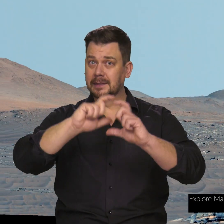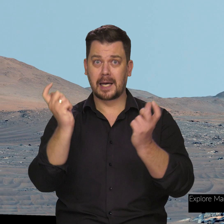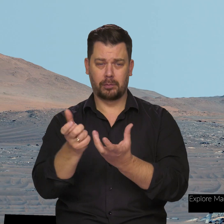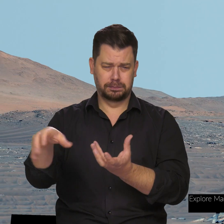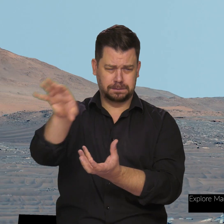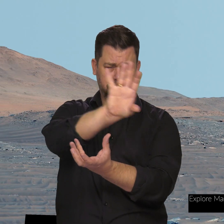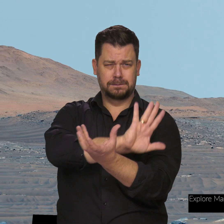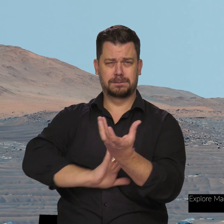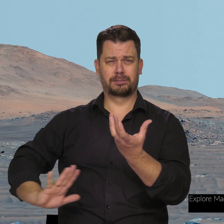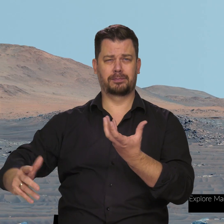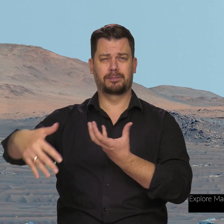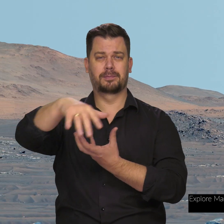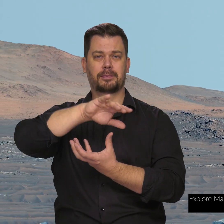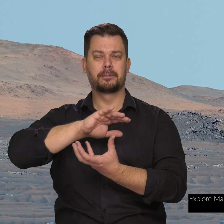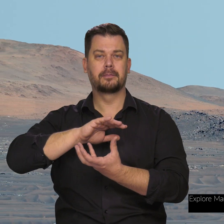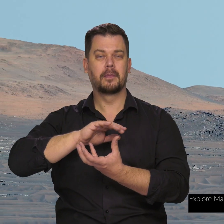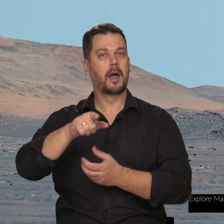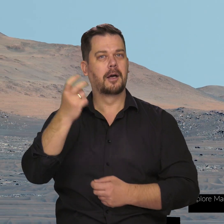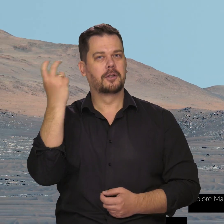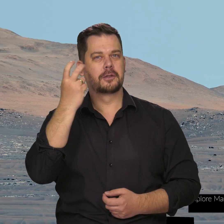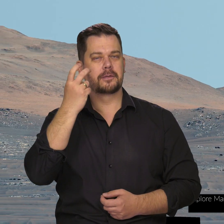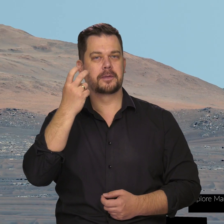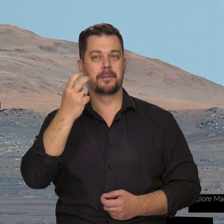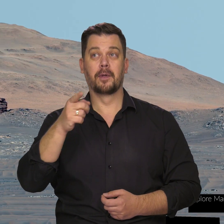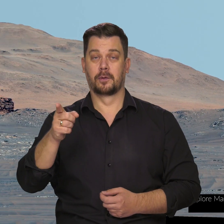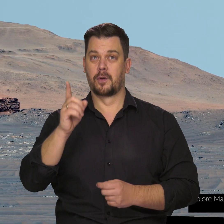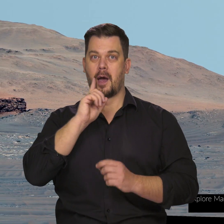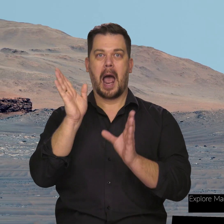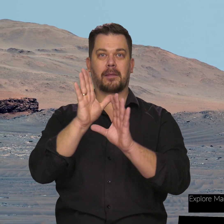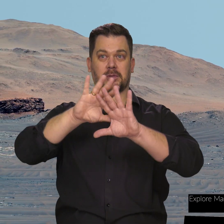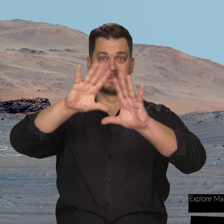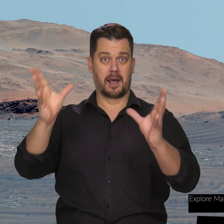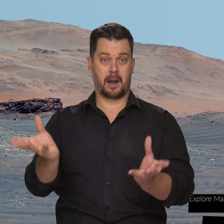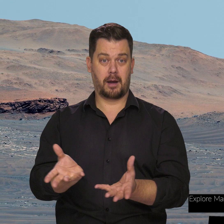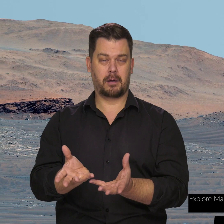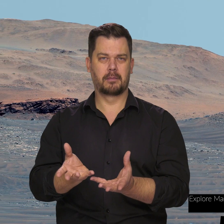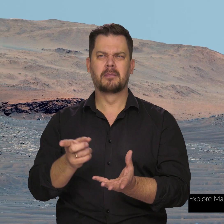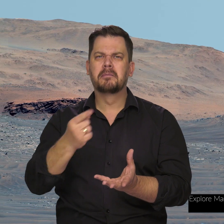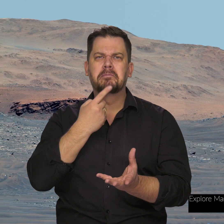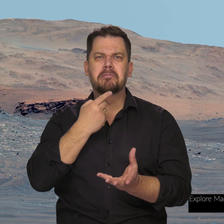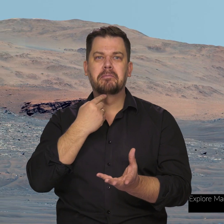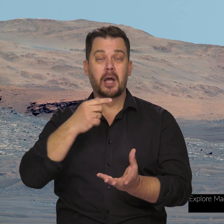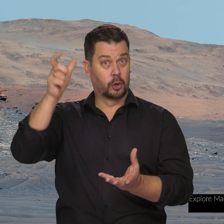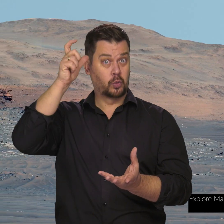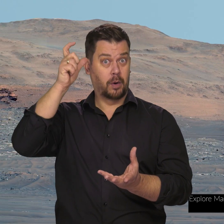However, interestingly, because the atmosphere is so thin, a person on Mars wouldn't feel the wind blowing at such high speeds as intensely.